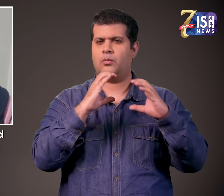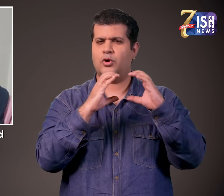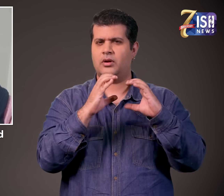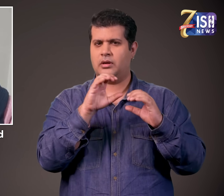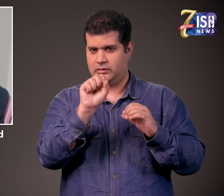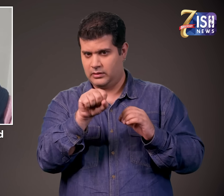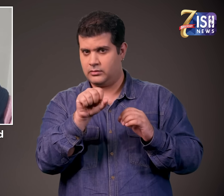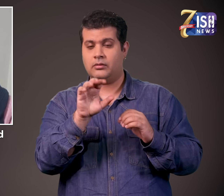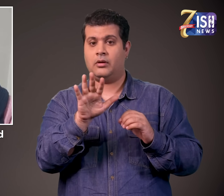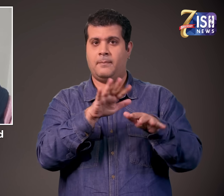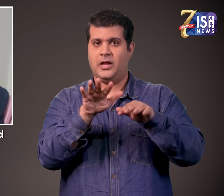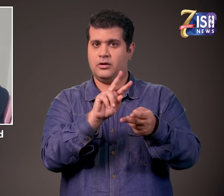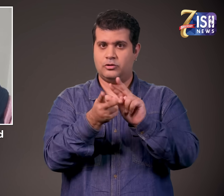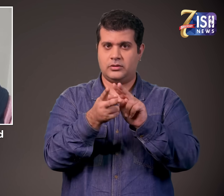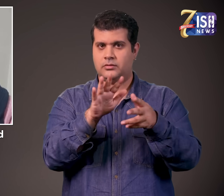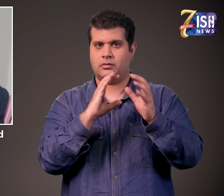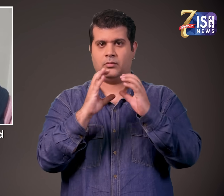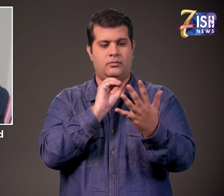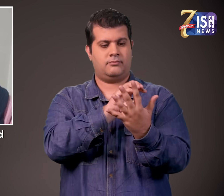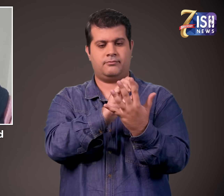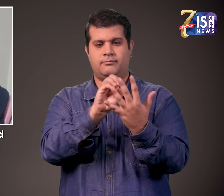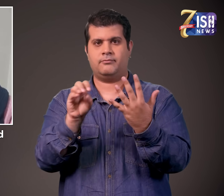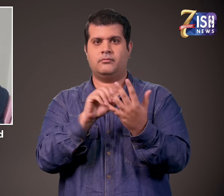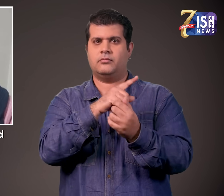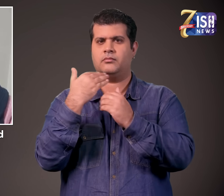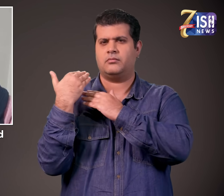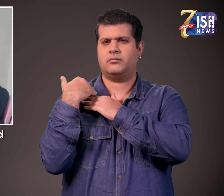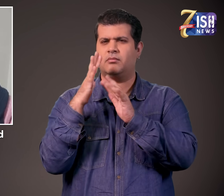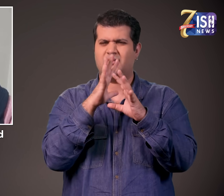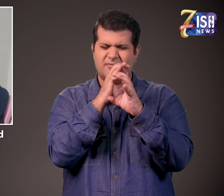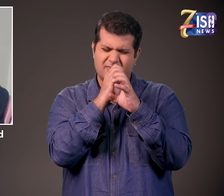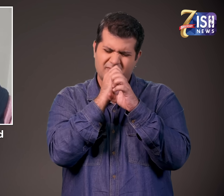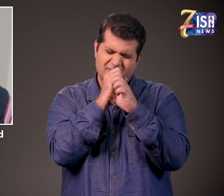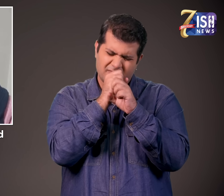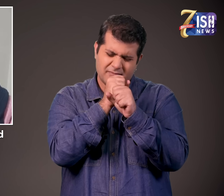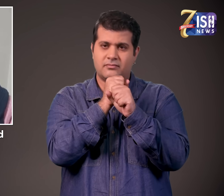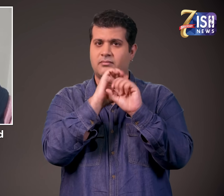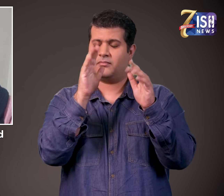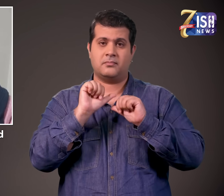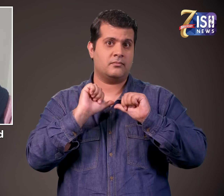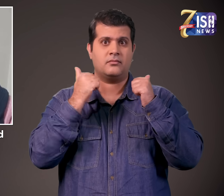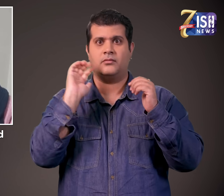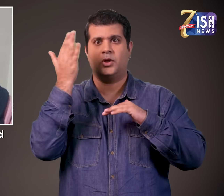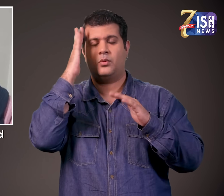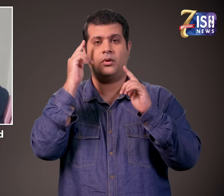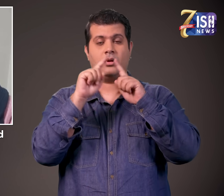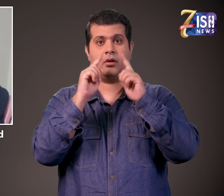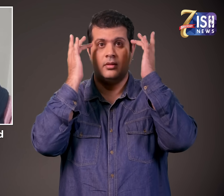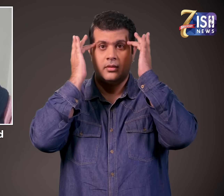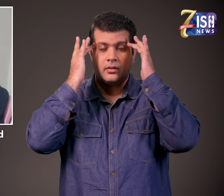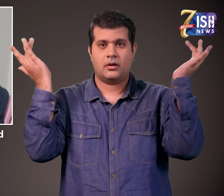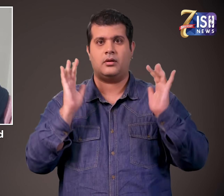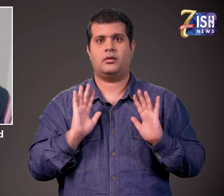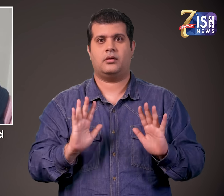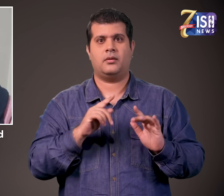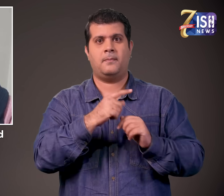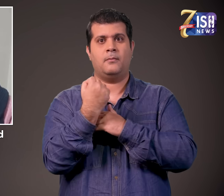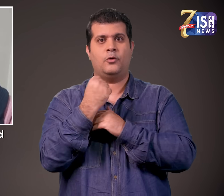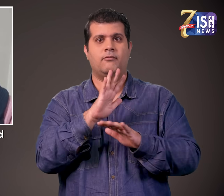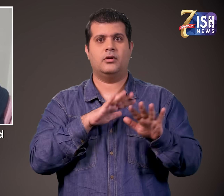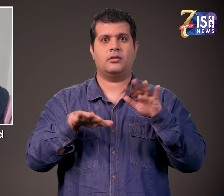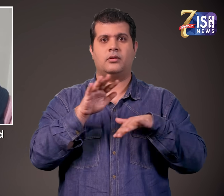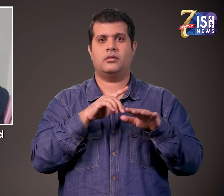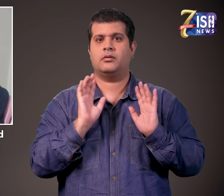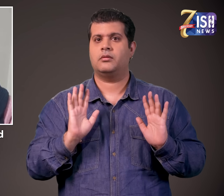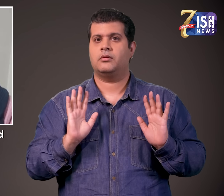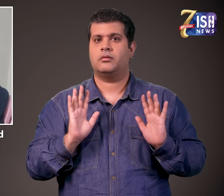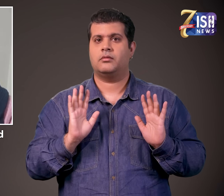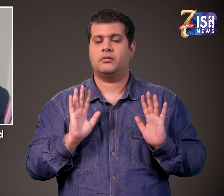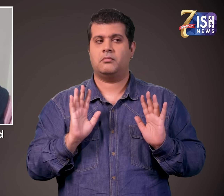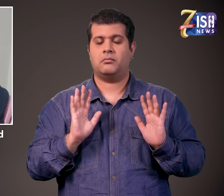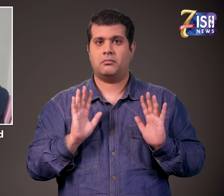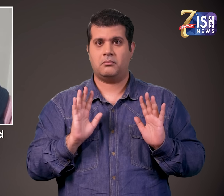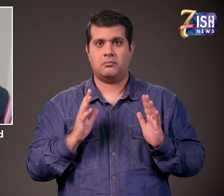She dealt with them directly to maintain confidentiality and planned everything. Oh God!